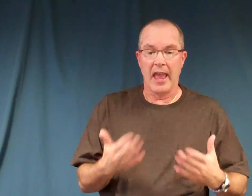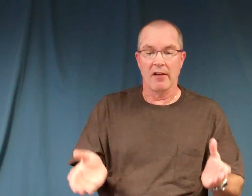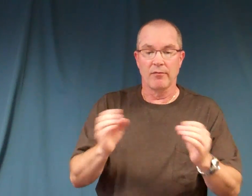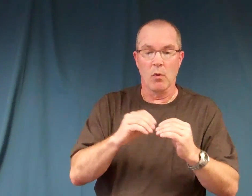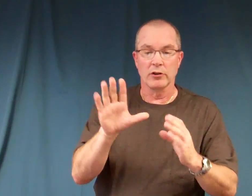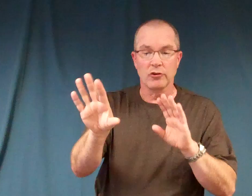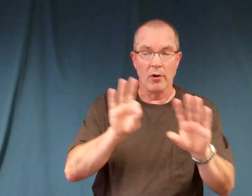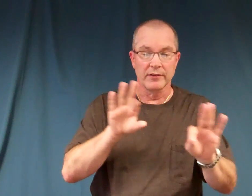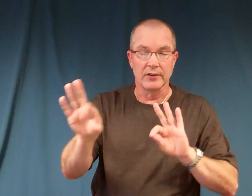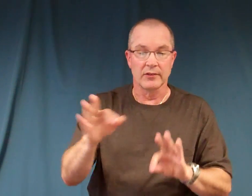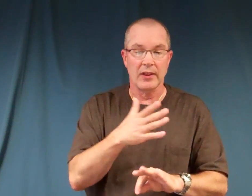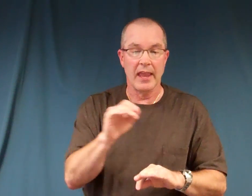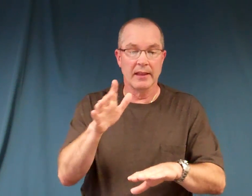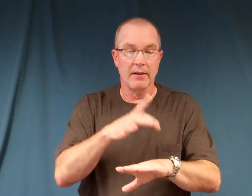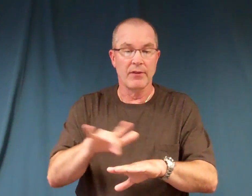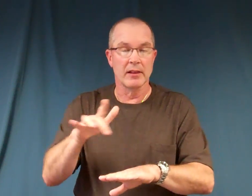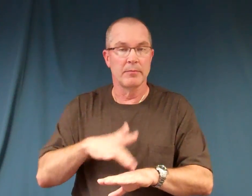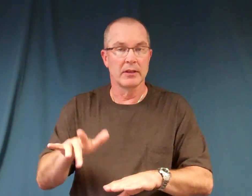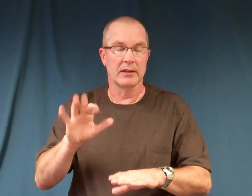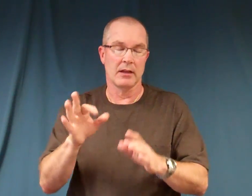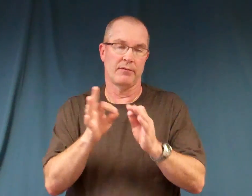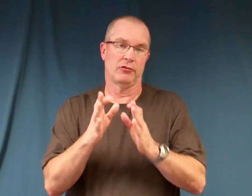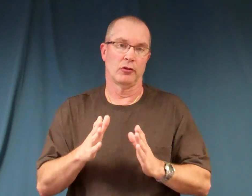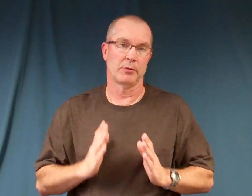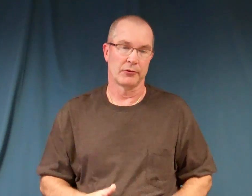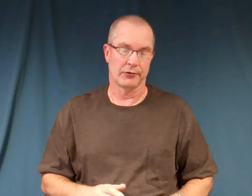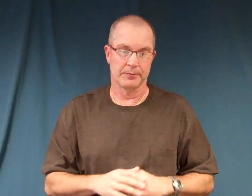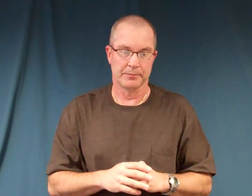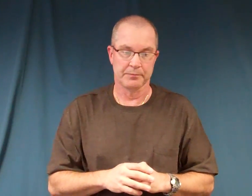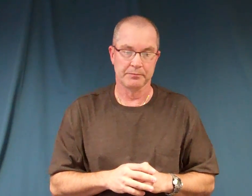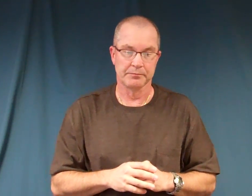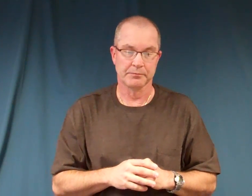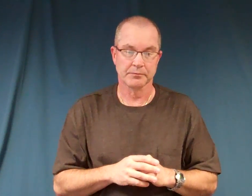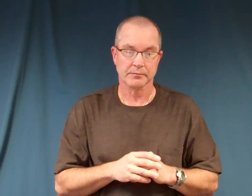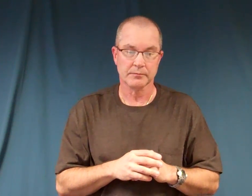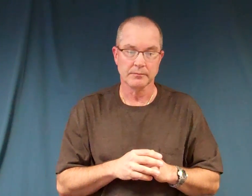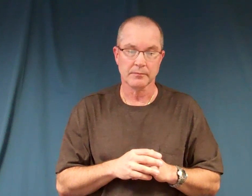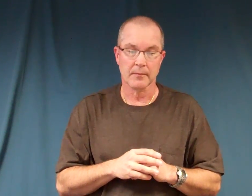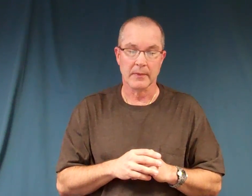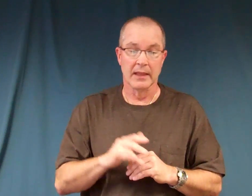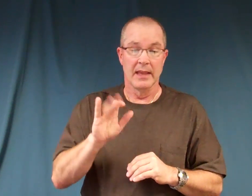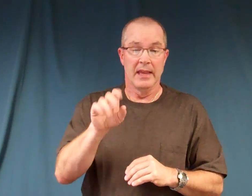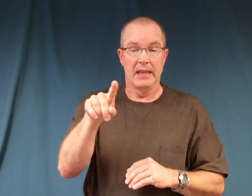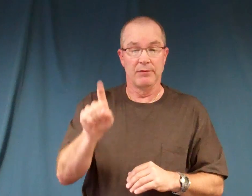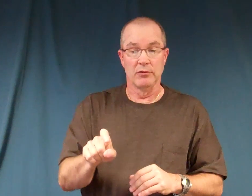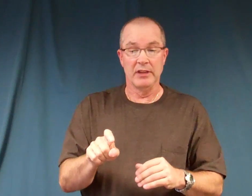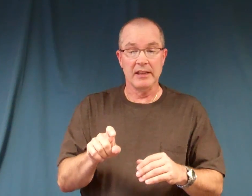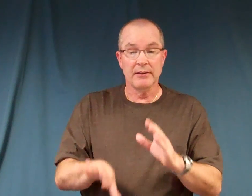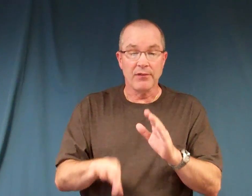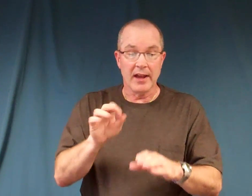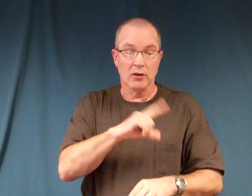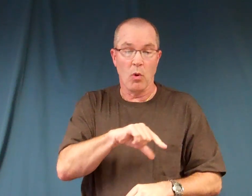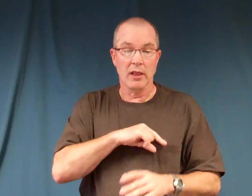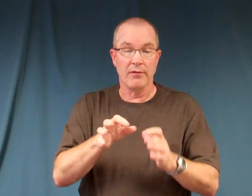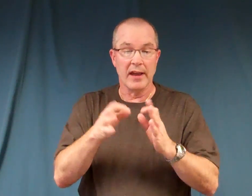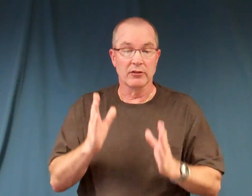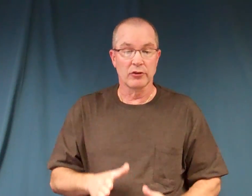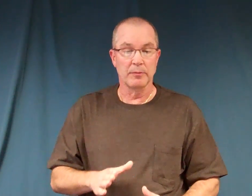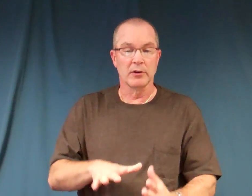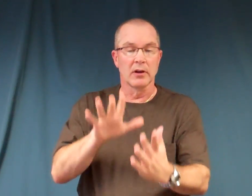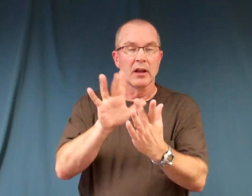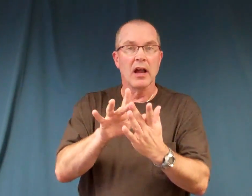have more choices and availability of interpreters. If you need to find a qualified interpreter,